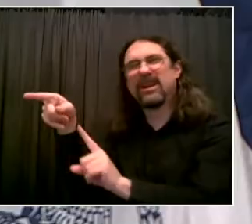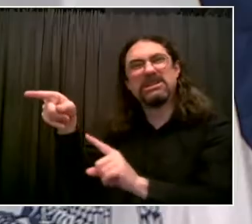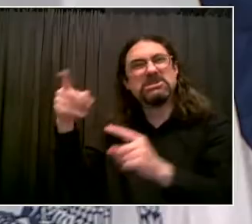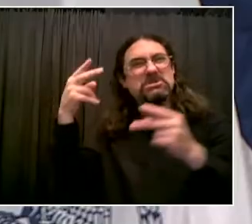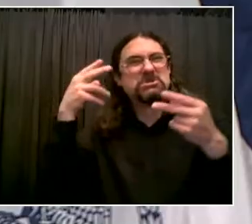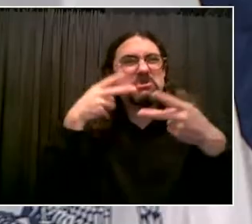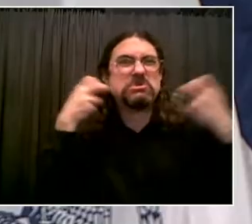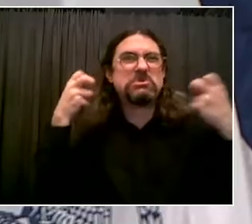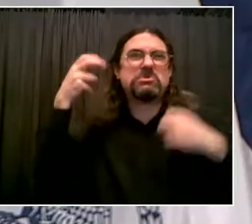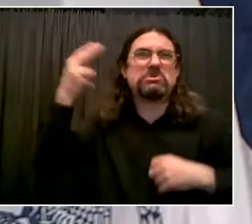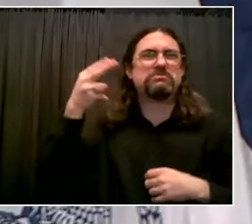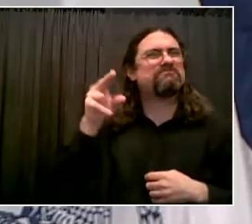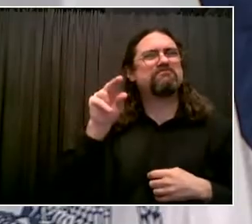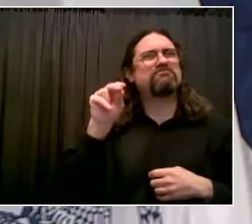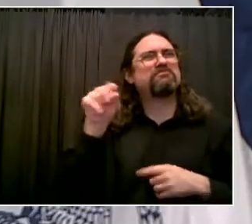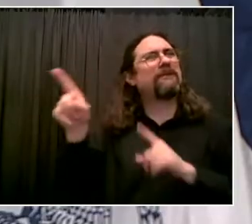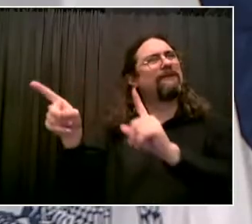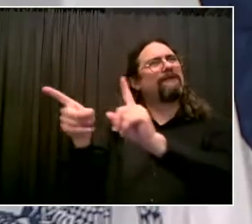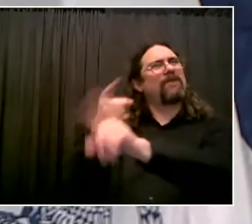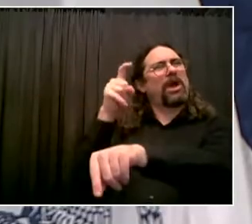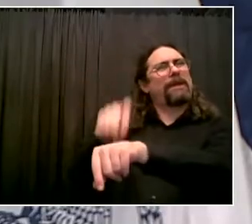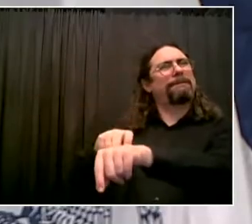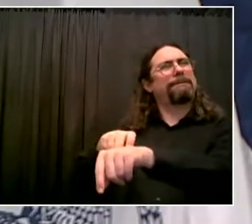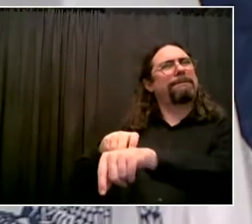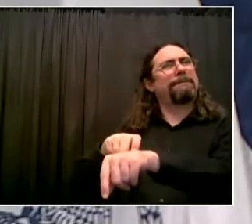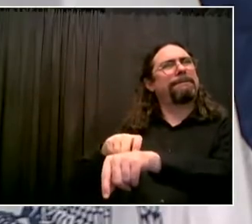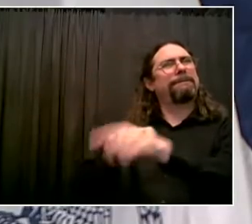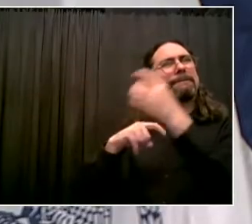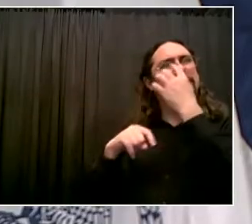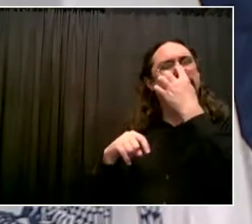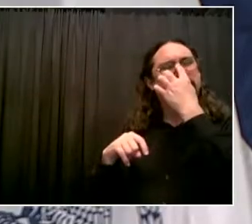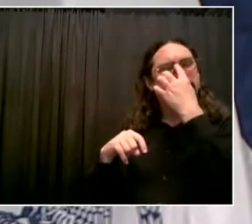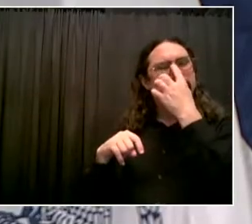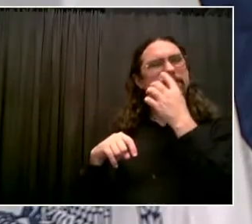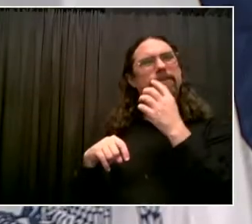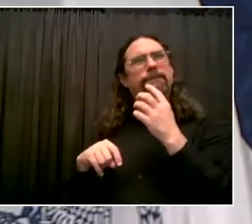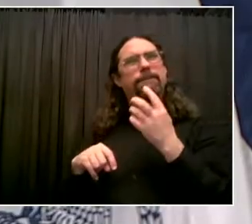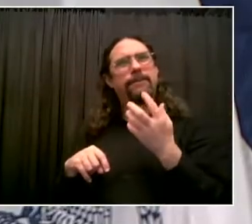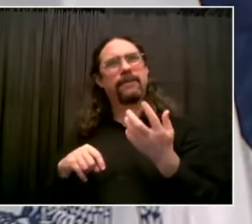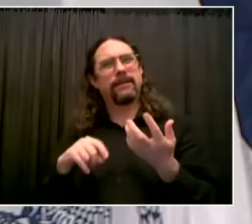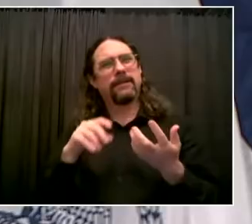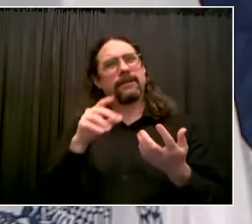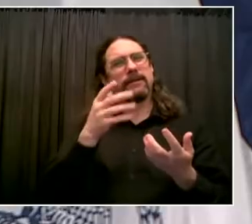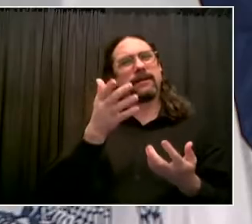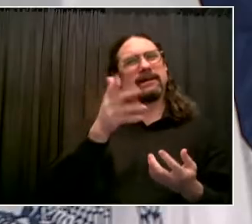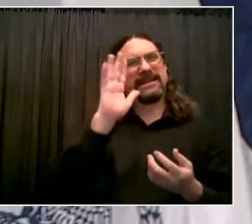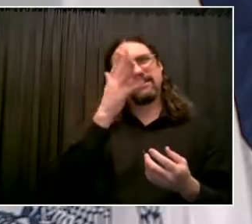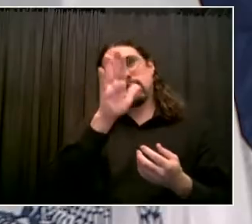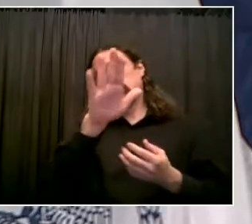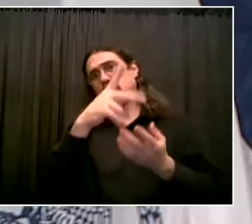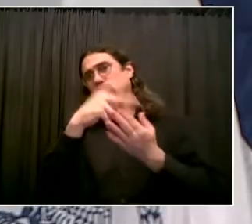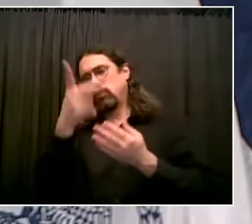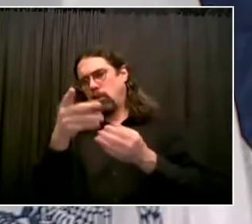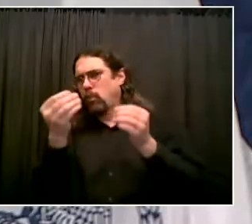ANSWER, IT'S ALL OF THE ABOVE WHETHER IT IS SOMOENE WHO IS MMCOITTING OFFENSE FOR A